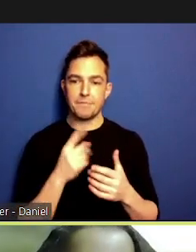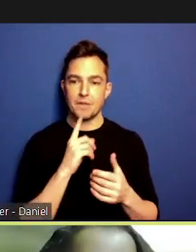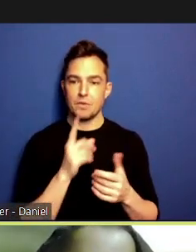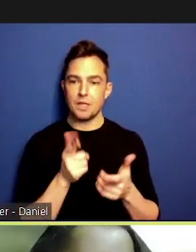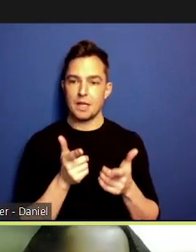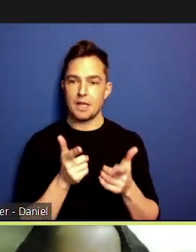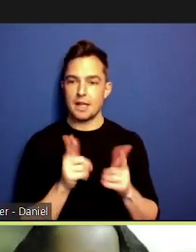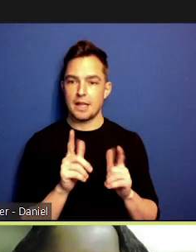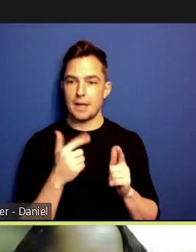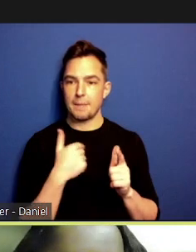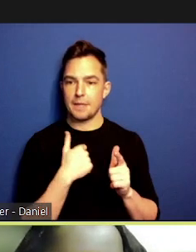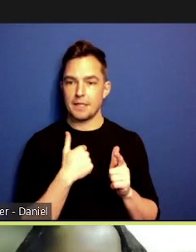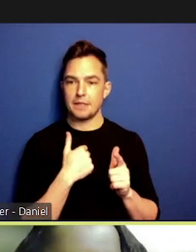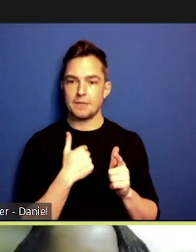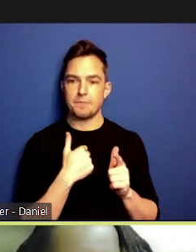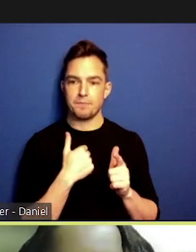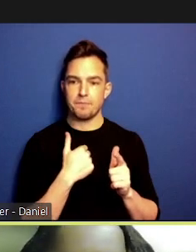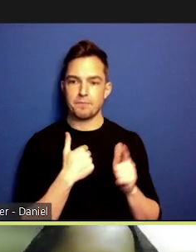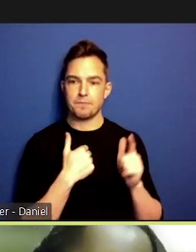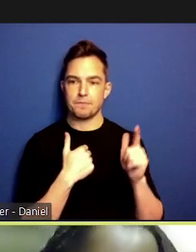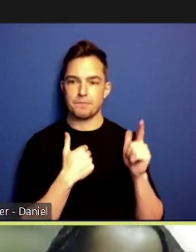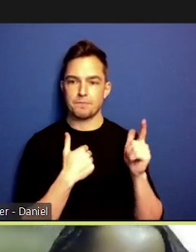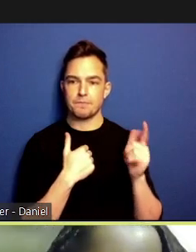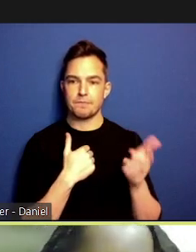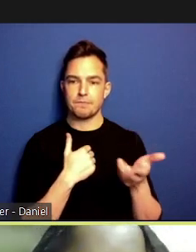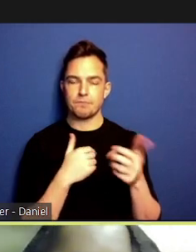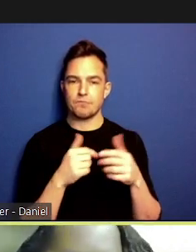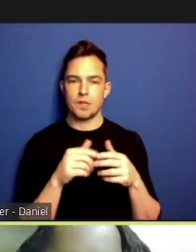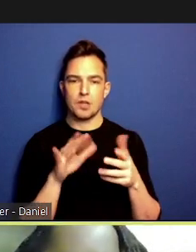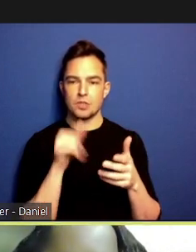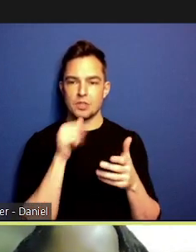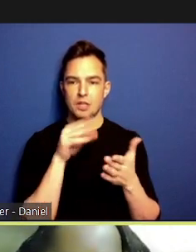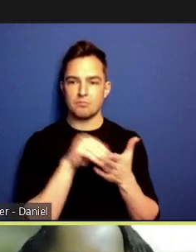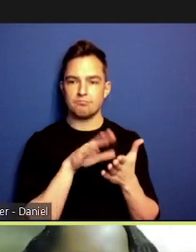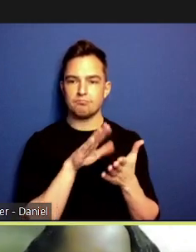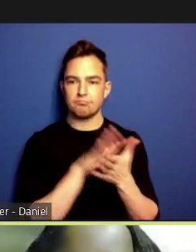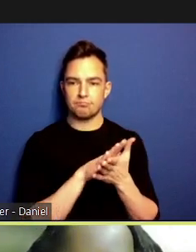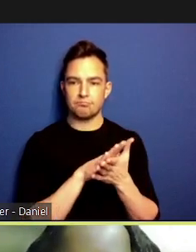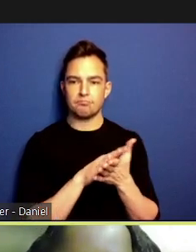my own life for data that is often not documented in Canadian research related to the lived